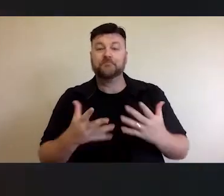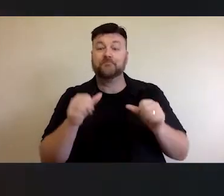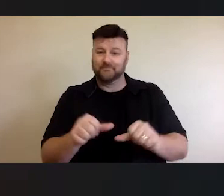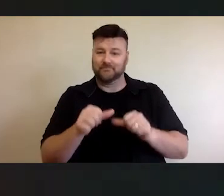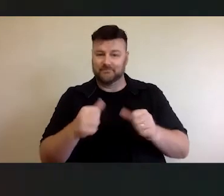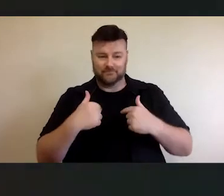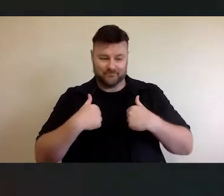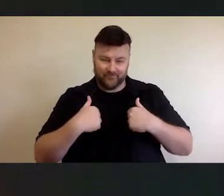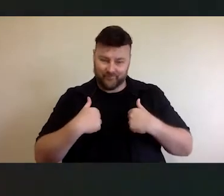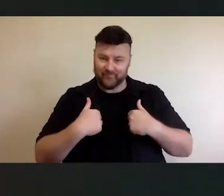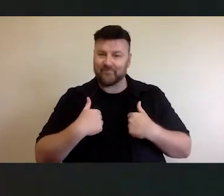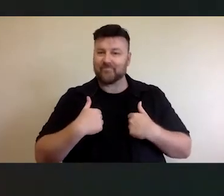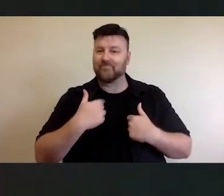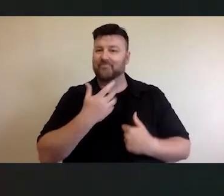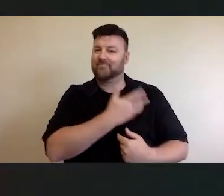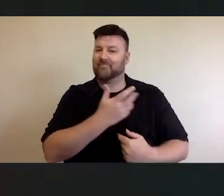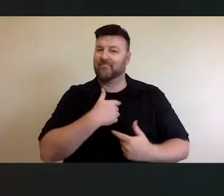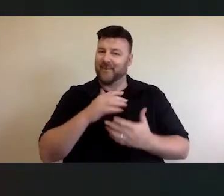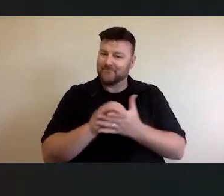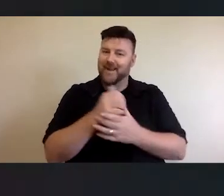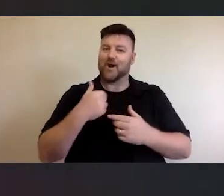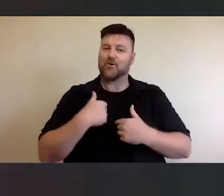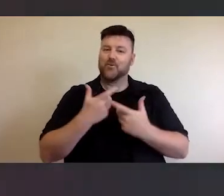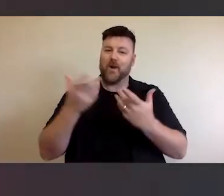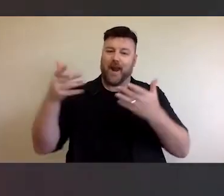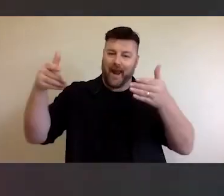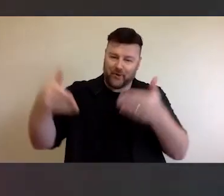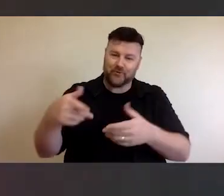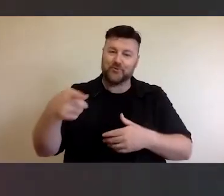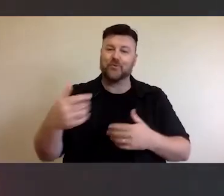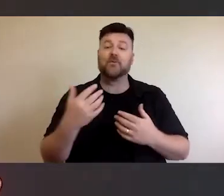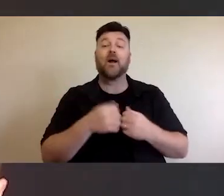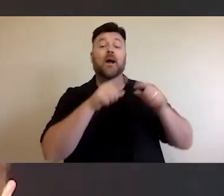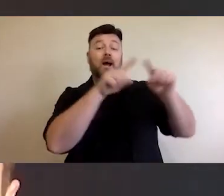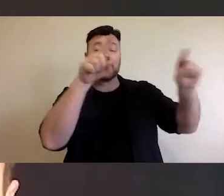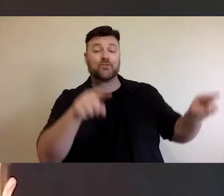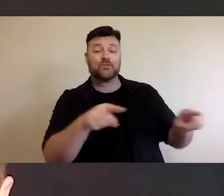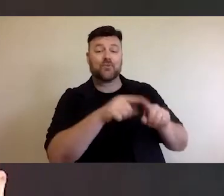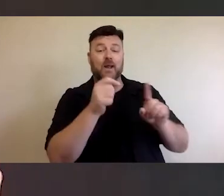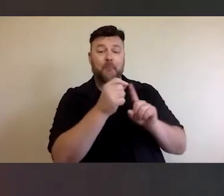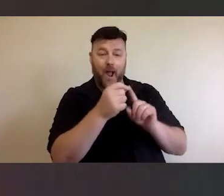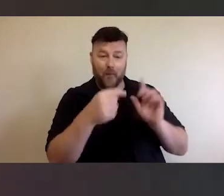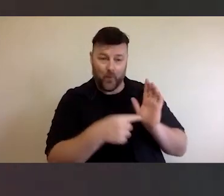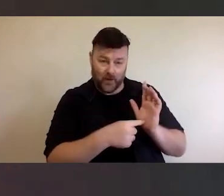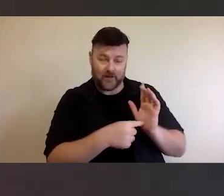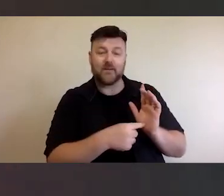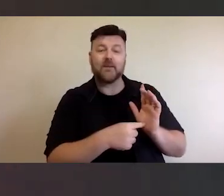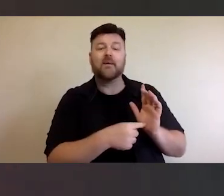pleasure to introduce you to our guest today. Currently on screen is a - again, a blue PowerPoint slide to introduce our guest speaker.